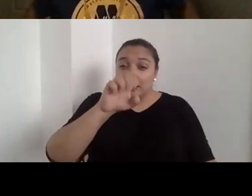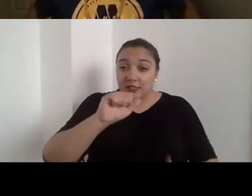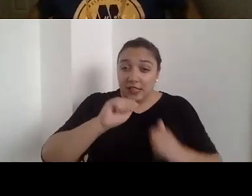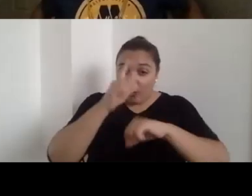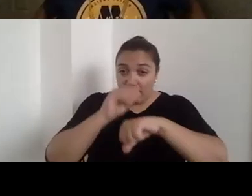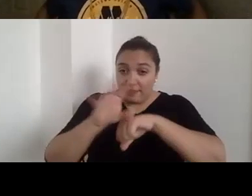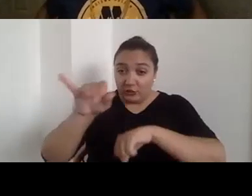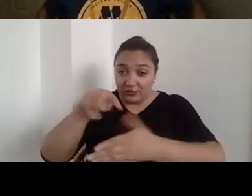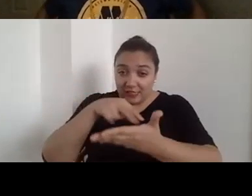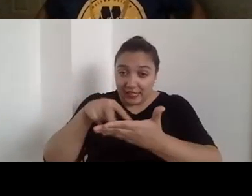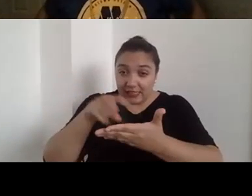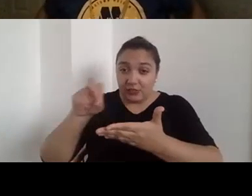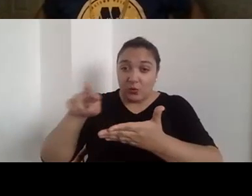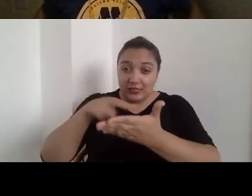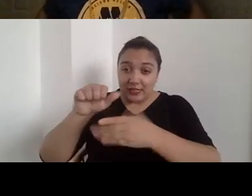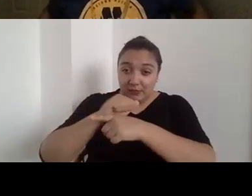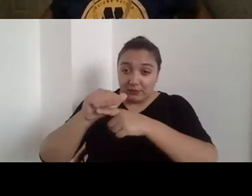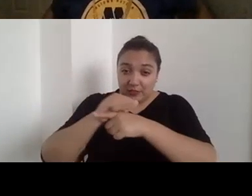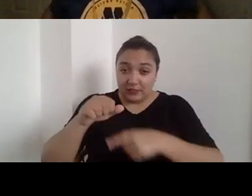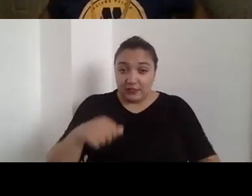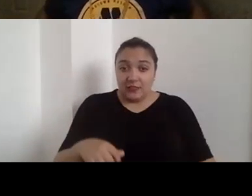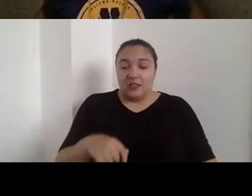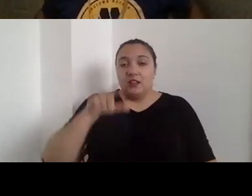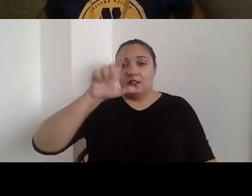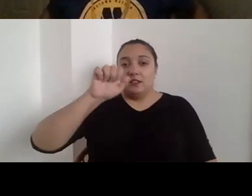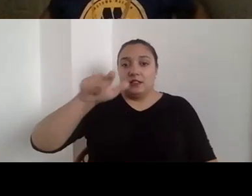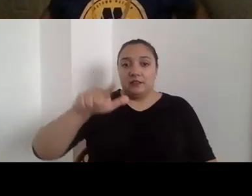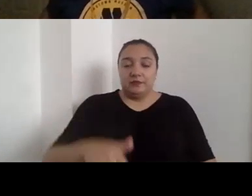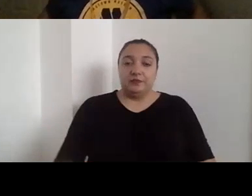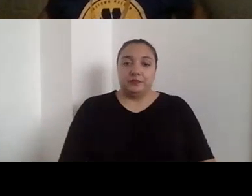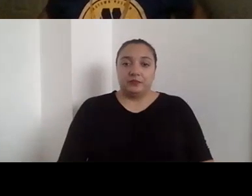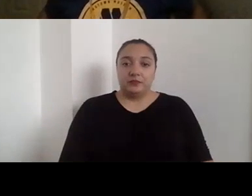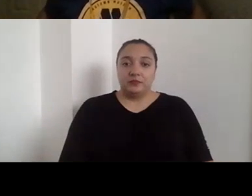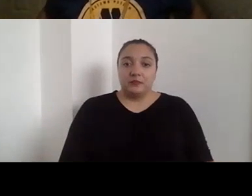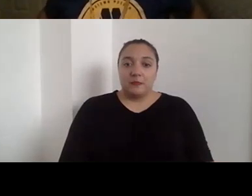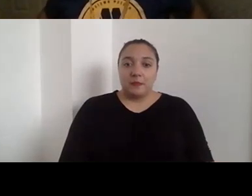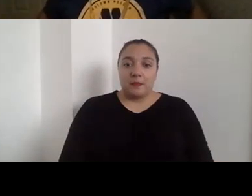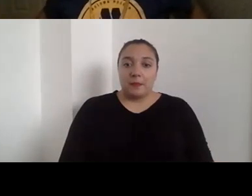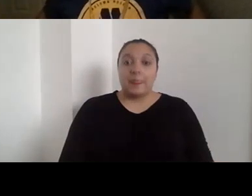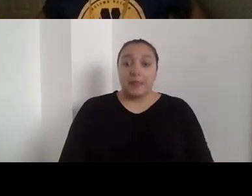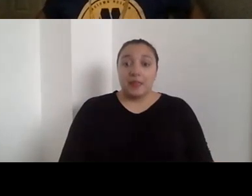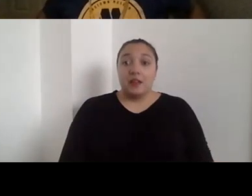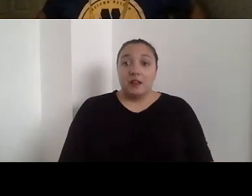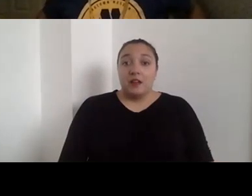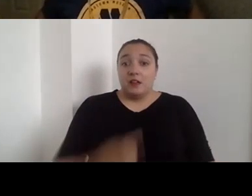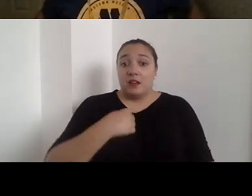Right. Yeah, I can speak a little bit to a lot that has been said already but I want